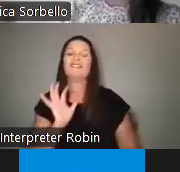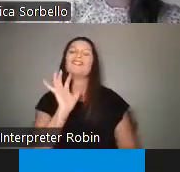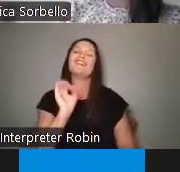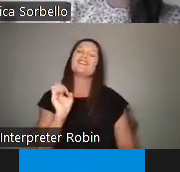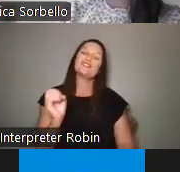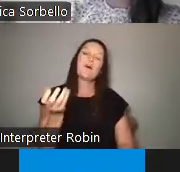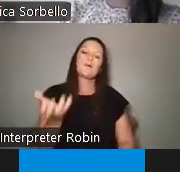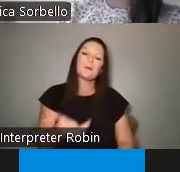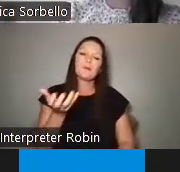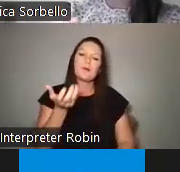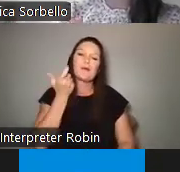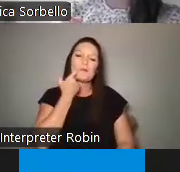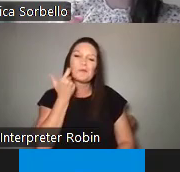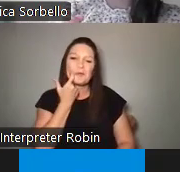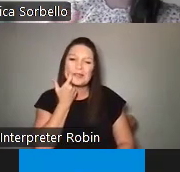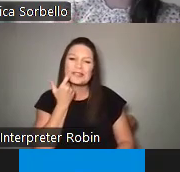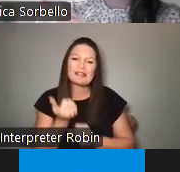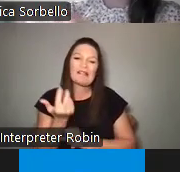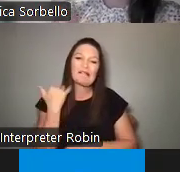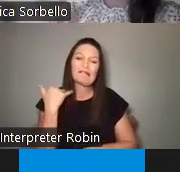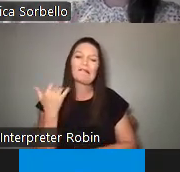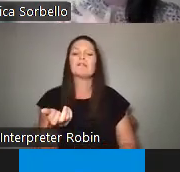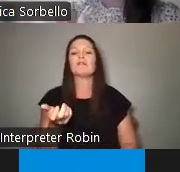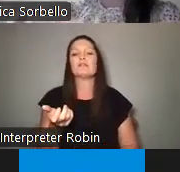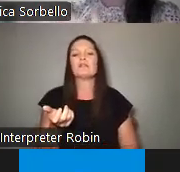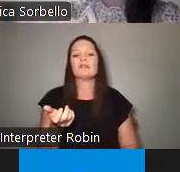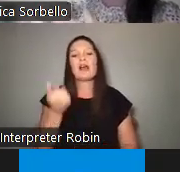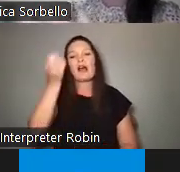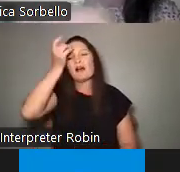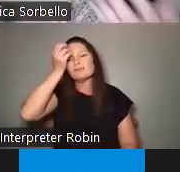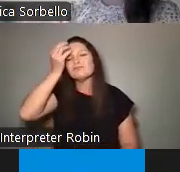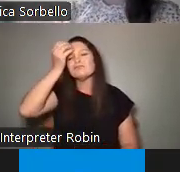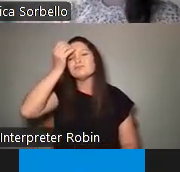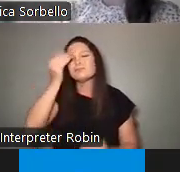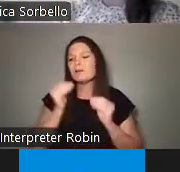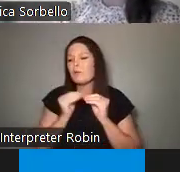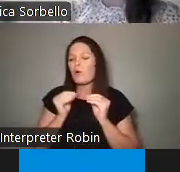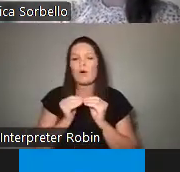part of this topic is, you know, increasing that aware BS and understanding and recognizing that all of the